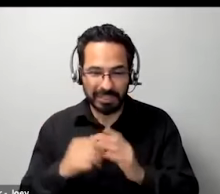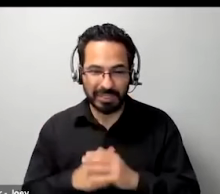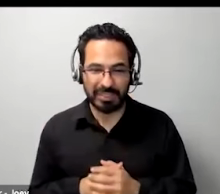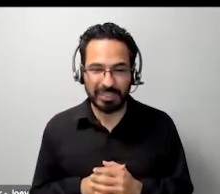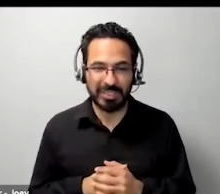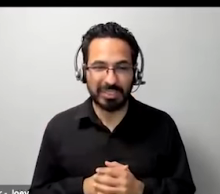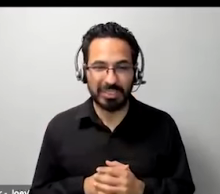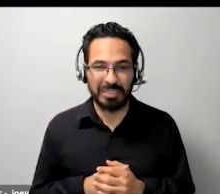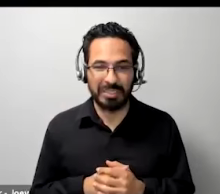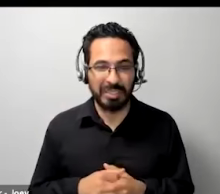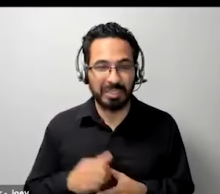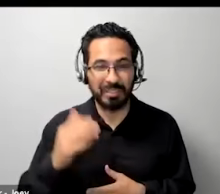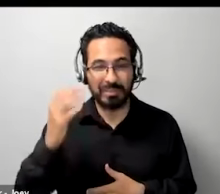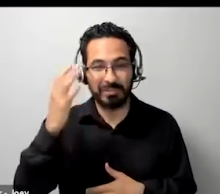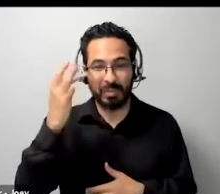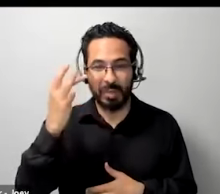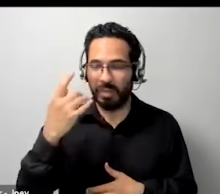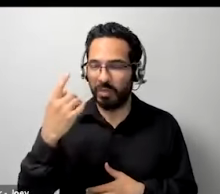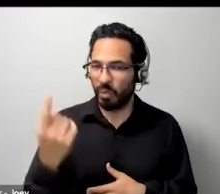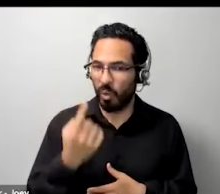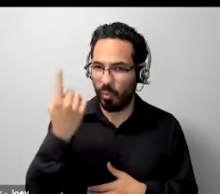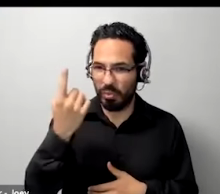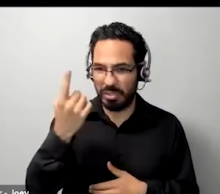because there's always something around the corner to learn.